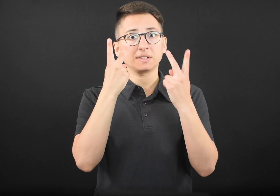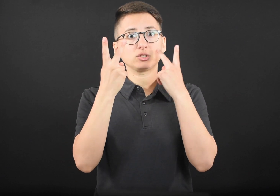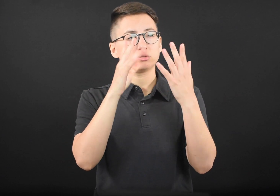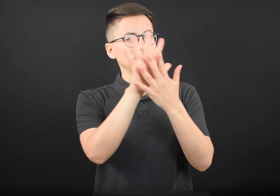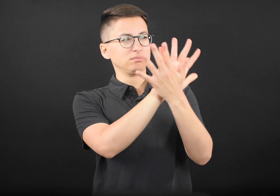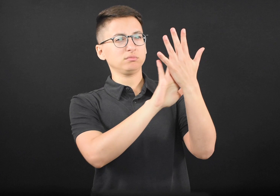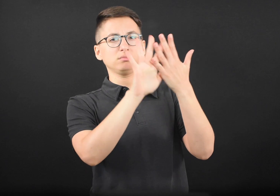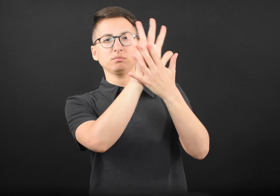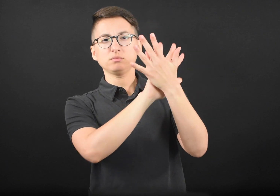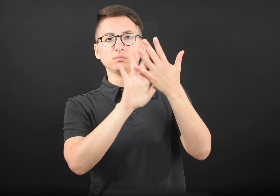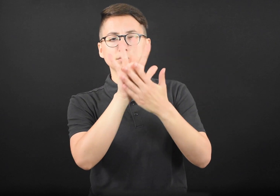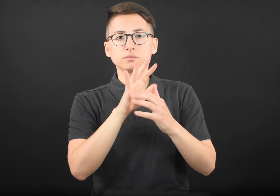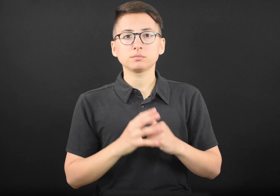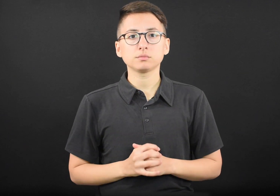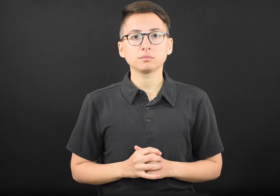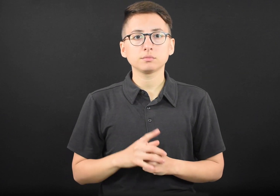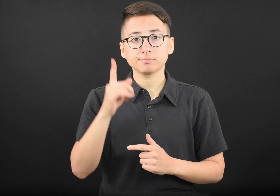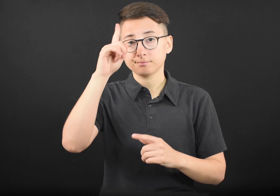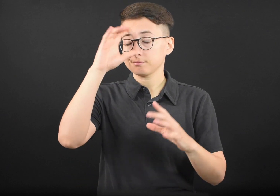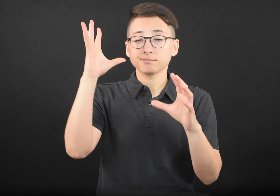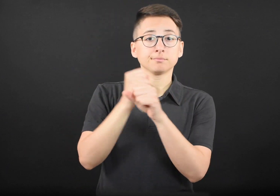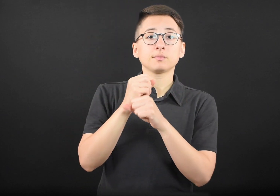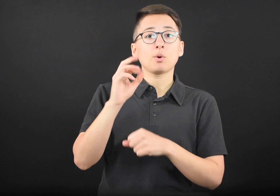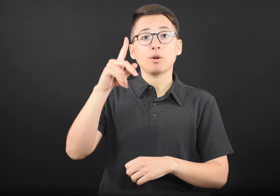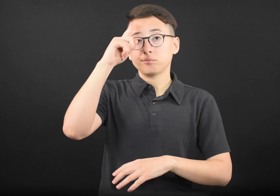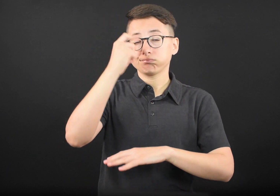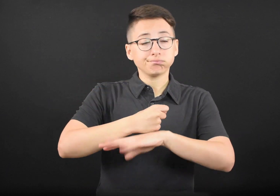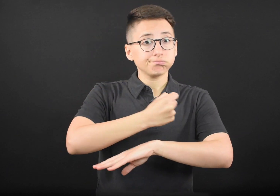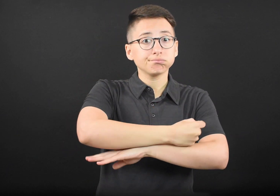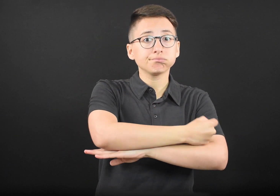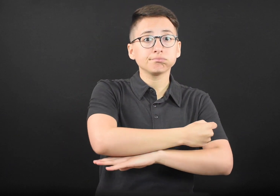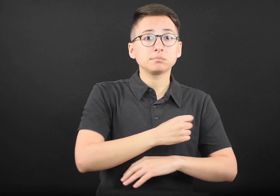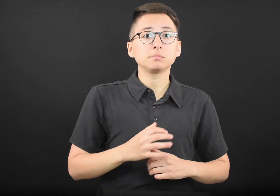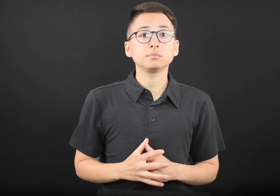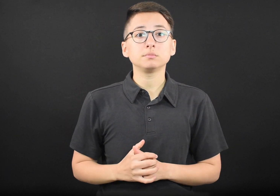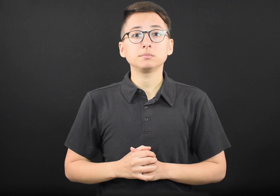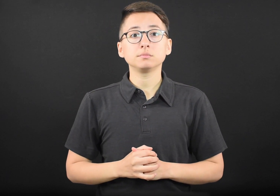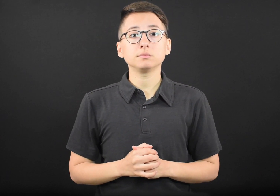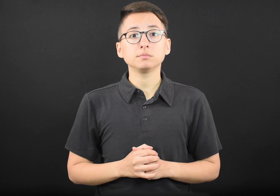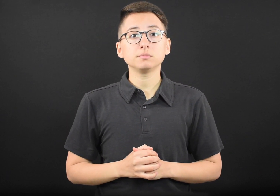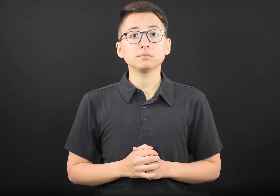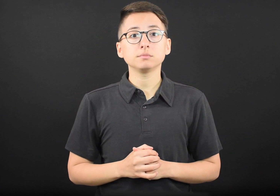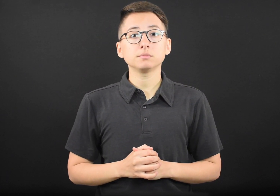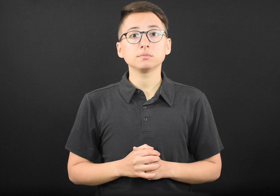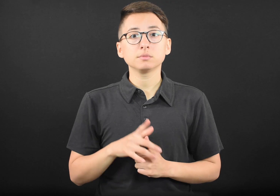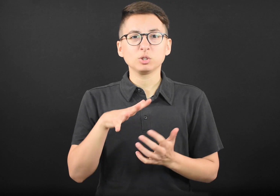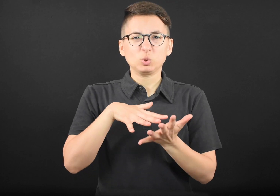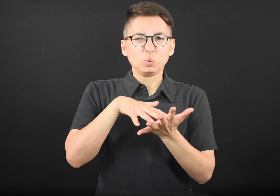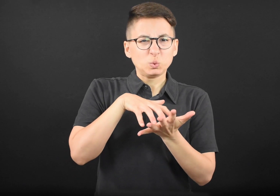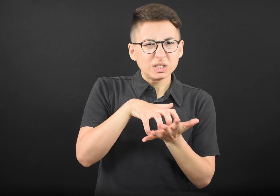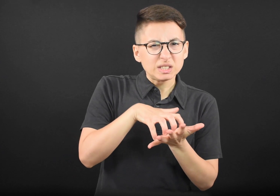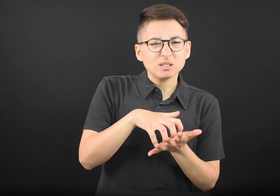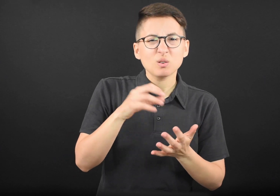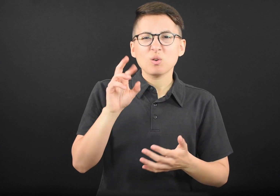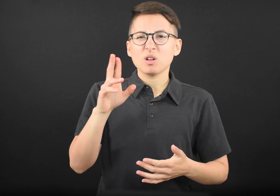● fainting or loss of consciousness; ● weakness or sensory changes;